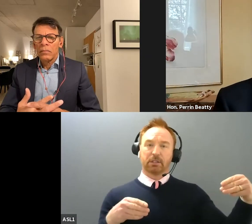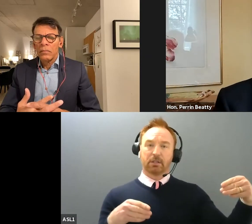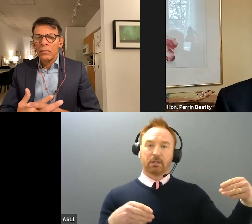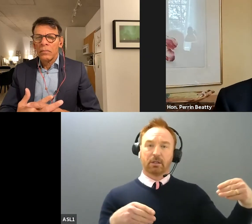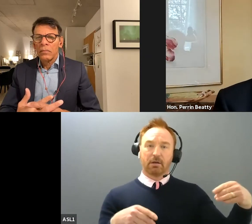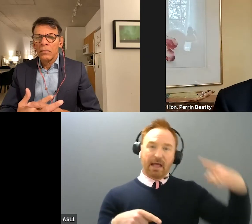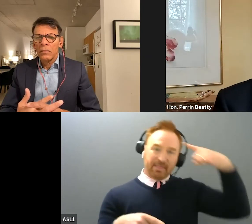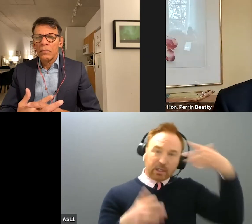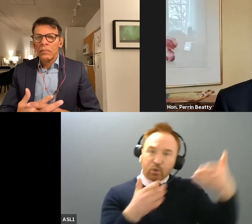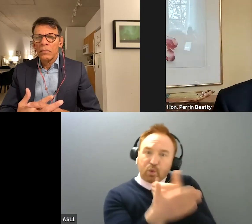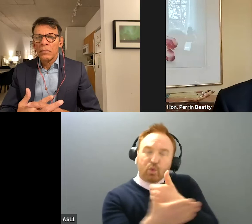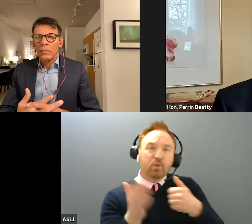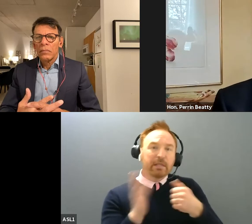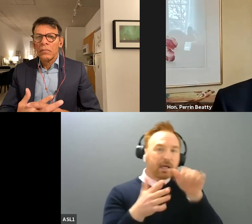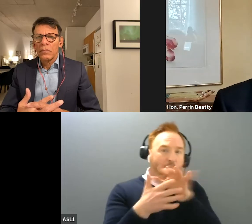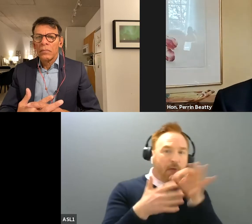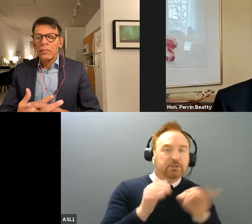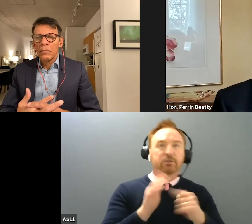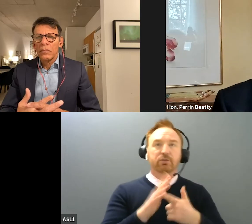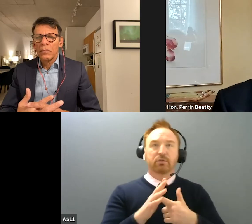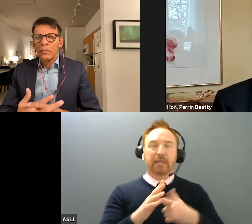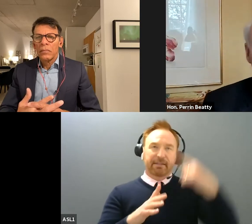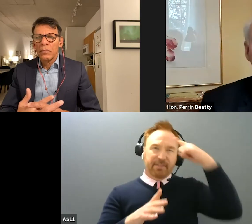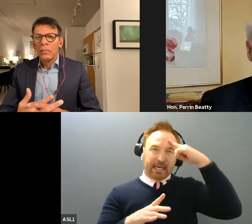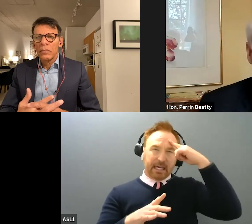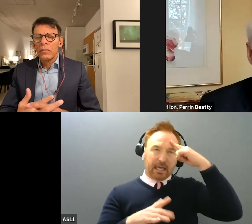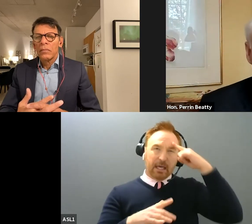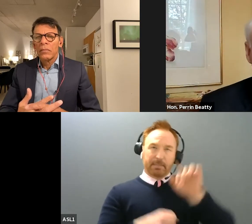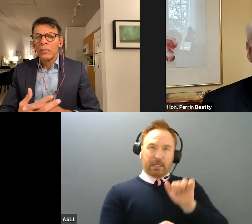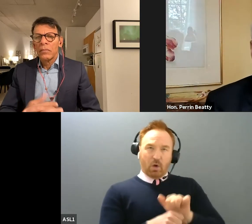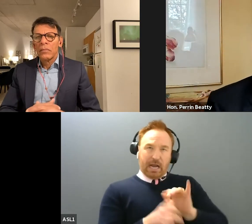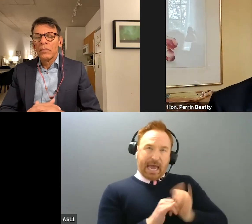of working and providing work. And it may be that one of the lessons we can take out of this